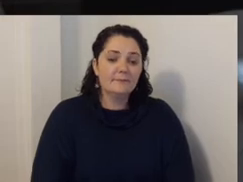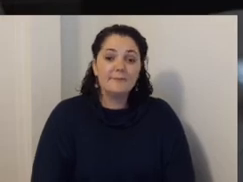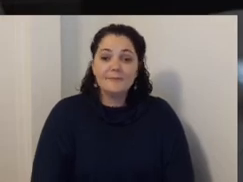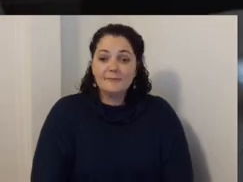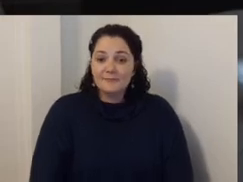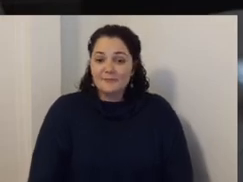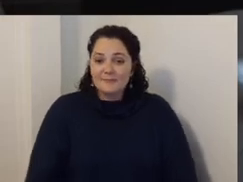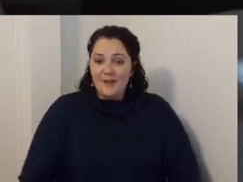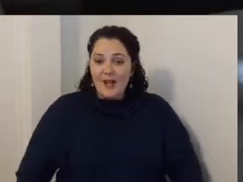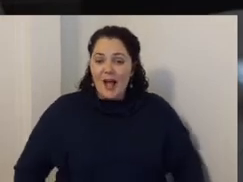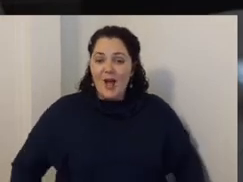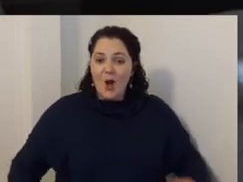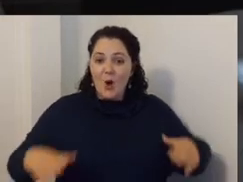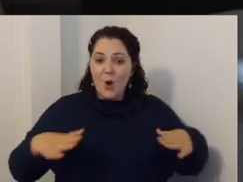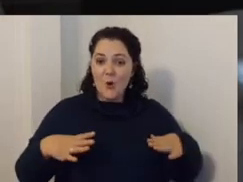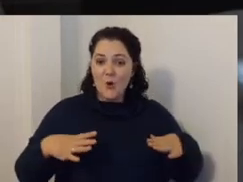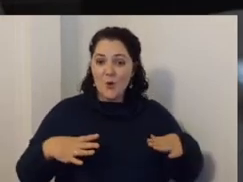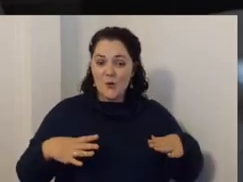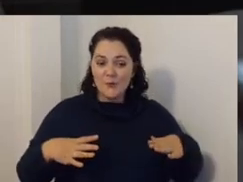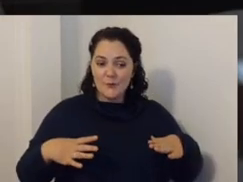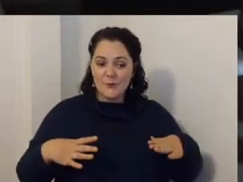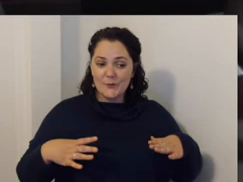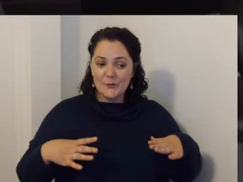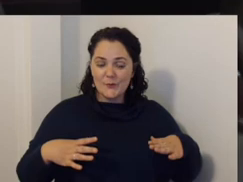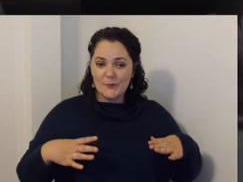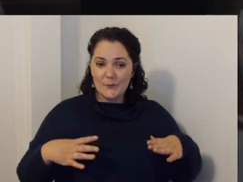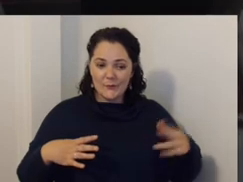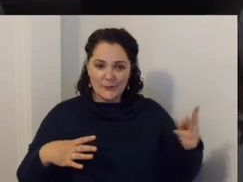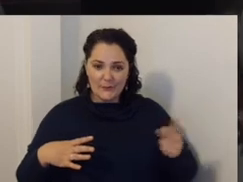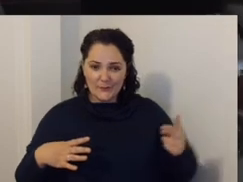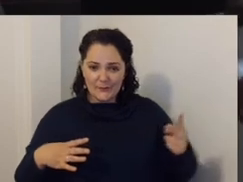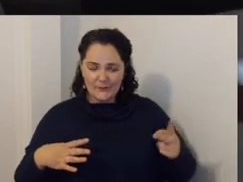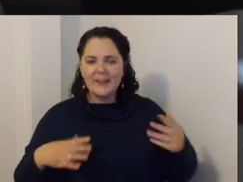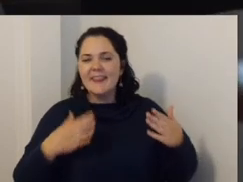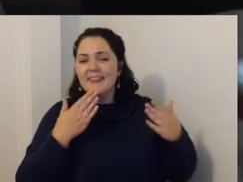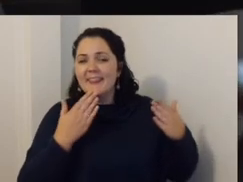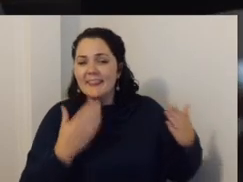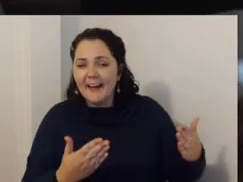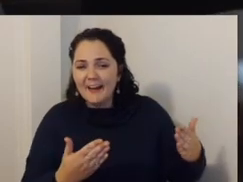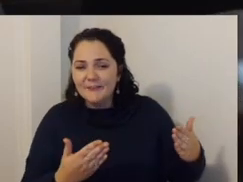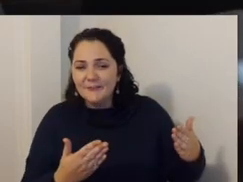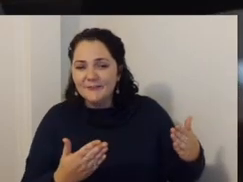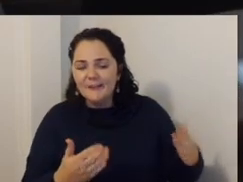and let's break, thank you right so much Rachel and Atticus for that one, we're going to give